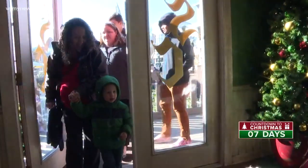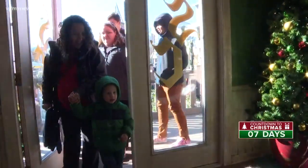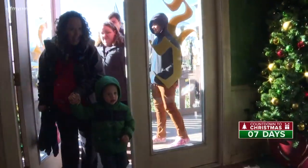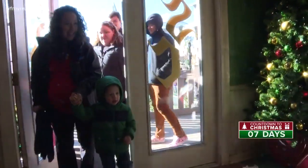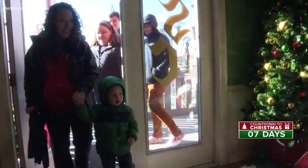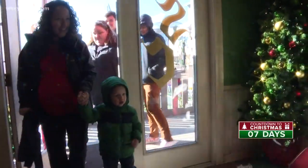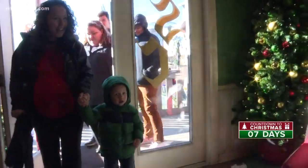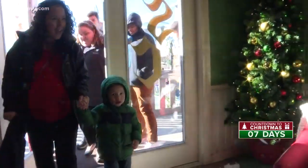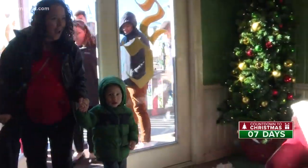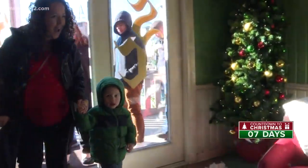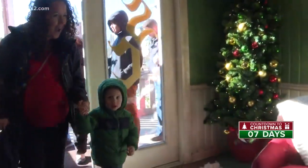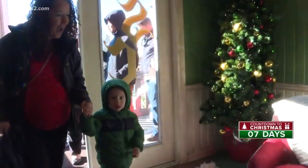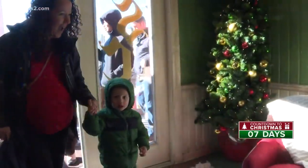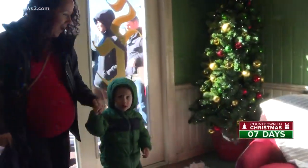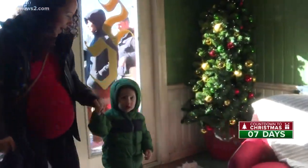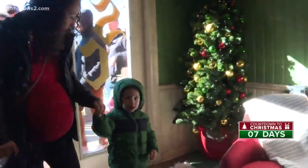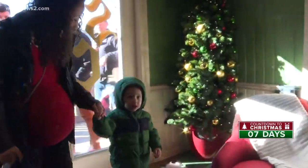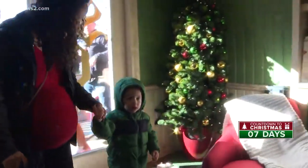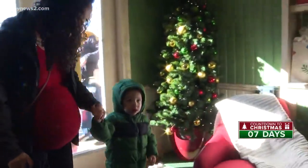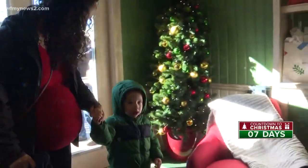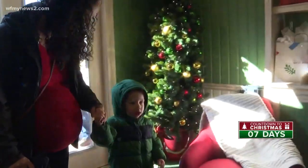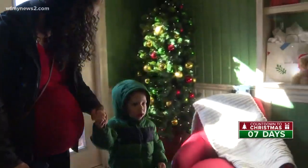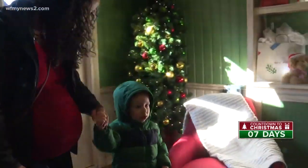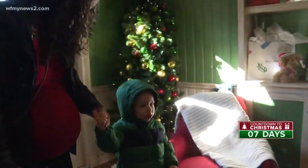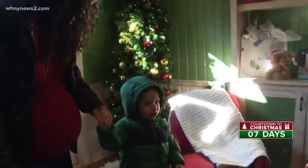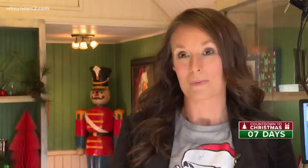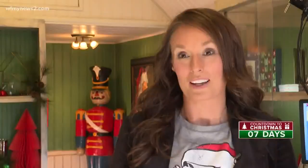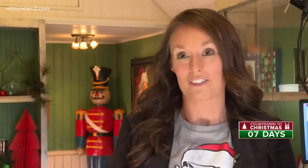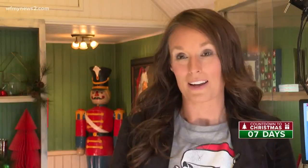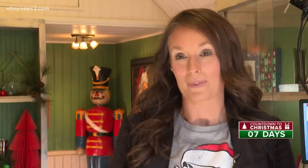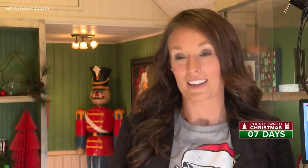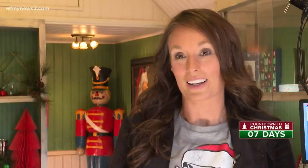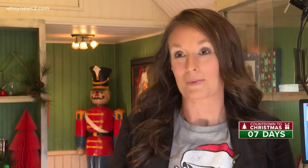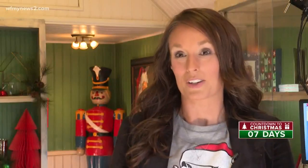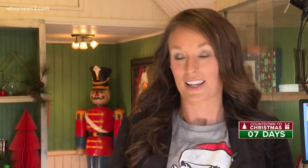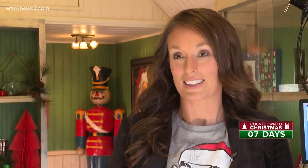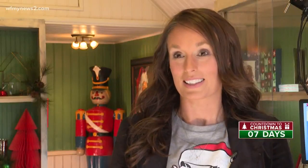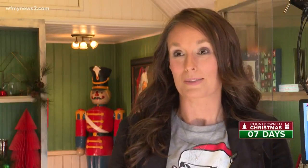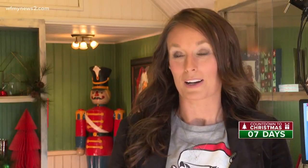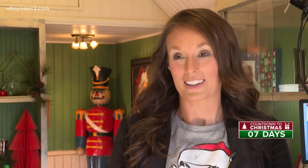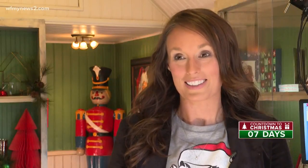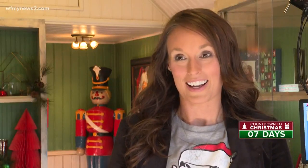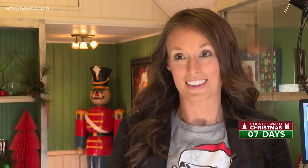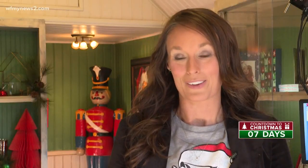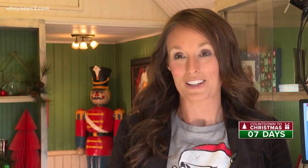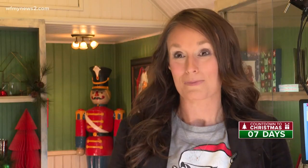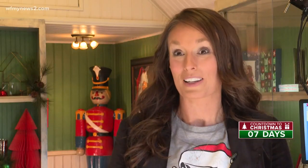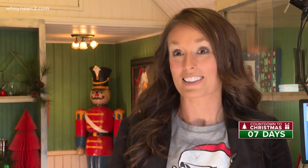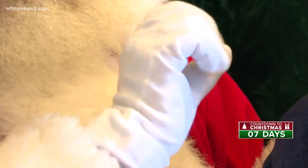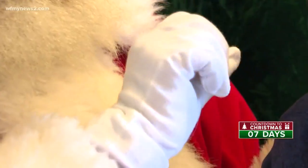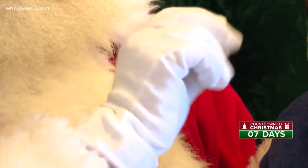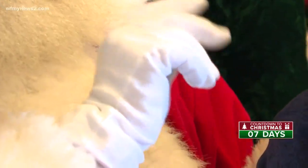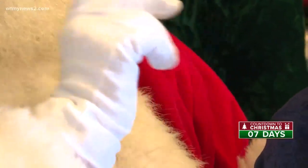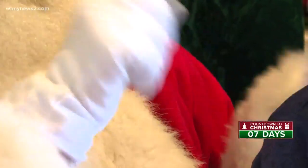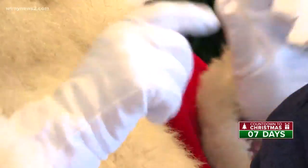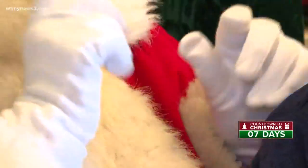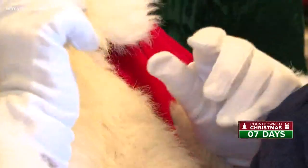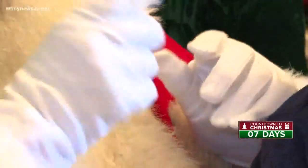SANTA'S HOUSE WHERE ONE CHILD WAS GETTING A TRUE GIFT FOR THE HOLIDAYS. TAKE A LOOK SANTA'S HOUSE WHERE ONE CHILD WAS GETTING A TRUE GIFT FOR THE HOLIDAYS. TAKE A LOOK TODAY SANTA'S HOUSE WHERE ONE CHILD WAS GETTING A TRUE GIFT FOR THE HOLIDAYS. TAKE A LOOK TODAY WE WAS GETTING A TRUE GIFT FOR THE HOLIDAYS. TAKE A LOOK TODAY WE WAS GETTING A TRUE GIFT FOR THE HOLIDAYS. TAKE A LOOK TODAY WE HAD WAS GETTING A TRUE GIFT FOR THE HOLIDAYS. TAKE A LOOK TODAY WE HAD THE WAS GETTING A TRUE GIFT FOR THE HOLIDAYS. TAKE A LOOK TODAY WE HAD THE PLEASURE WAS GETTING A TRUE GIFT FOR THE HOLIDAYS. TAKE A LOOK TODAY WE HAD THE PLEASURE OF